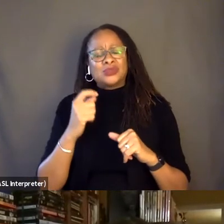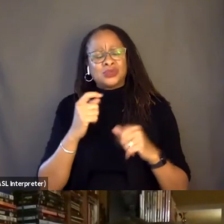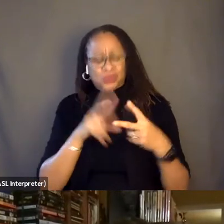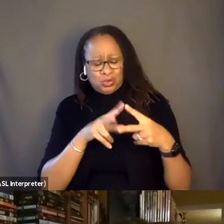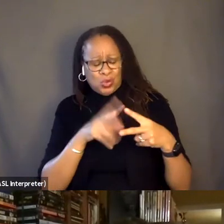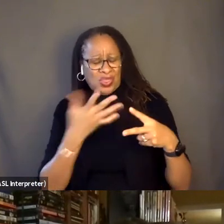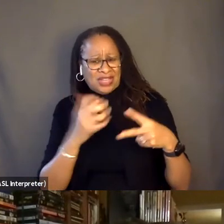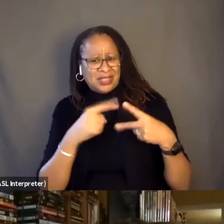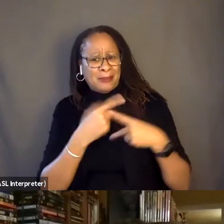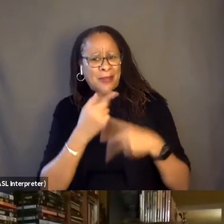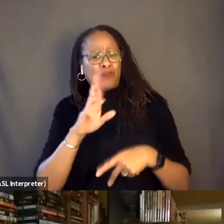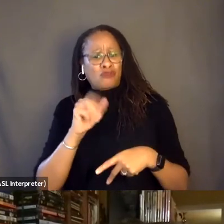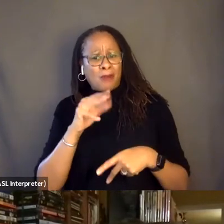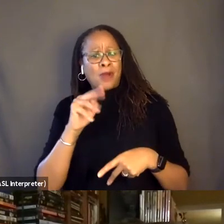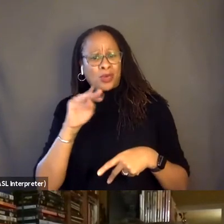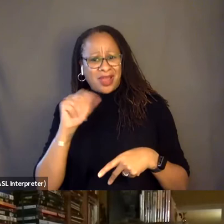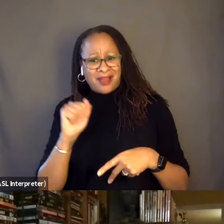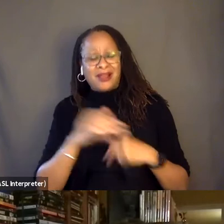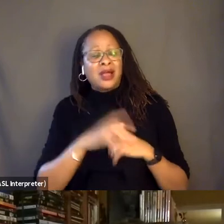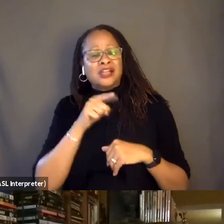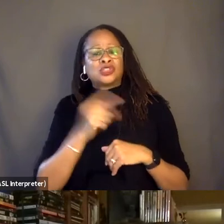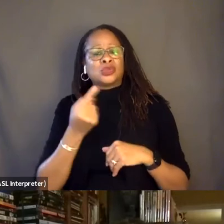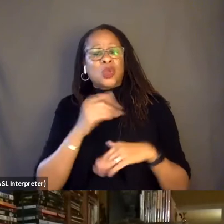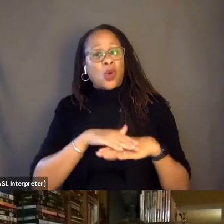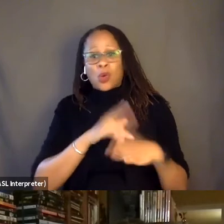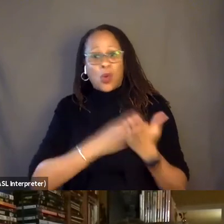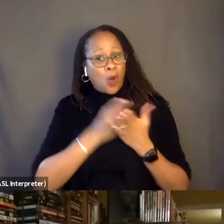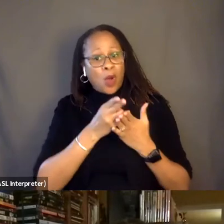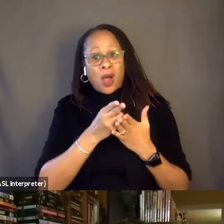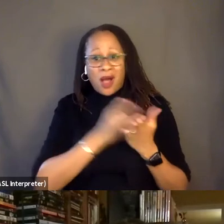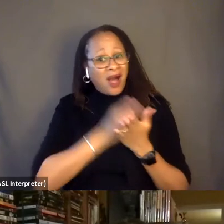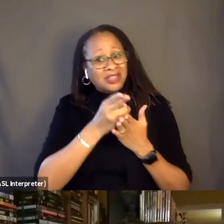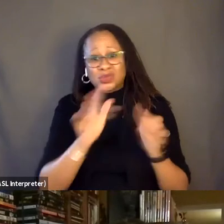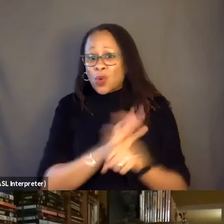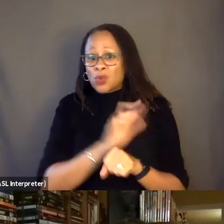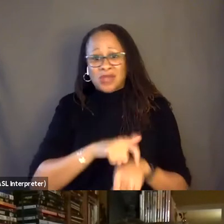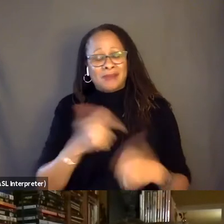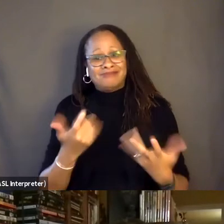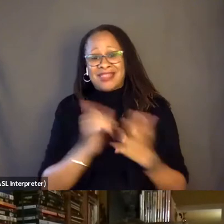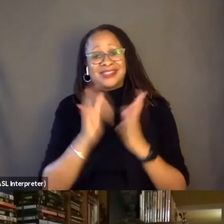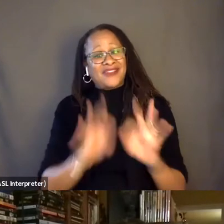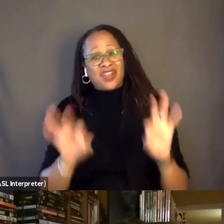I think the first was that she was always honest, and that is important because it's about trust, right?